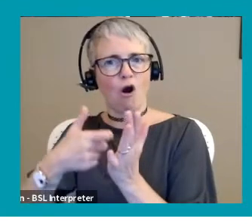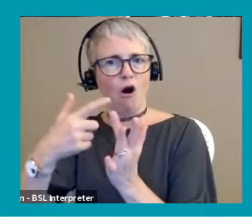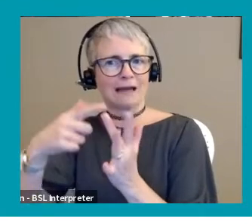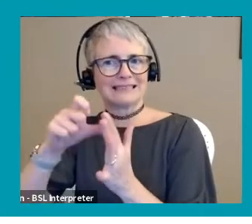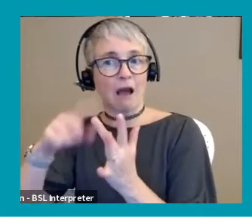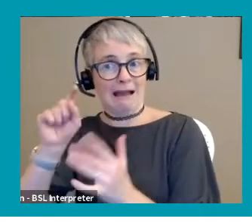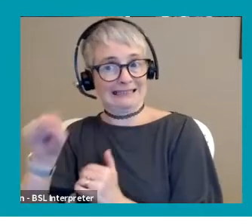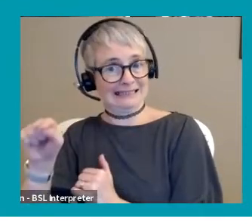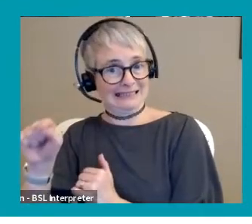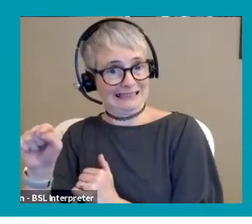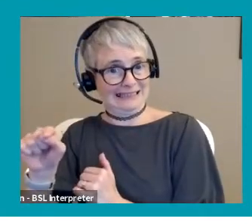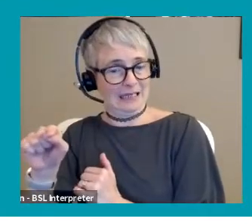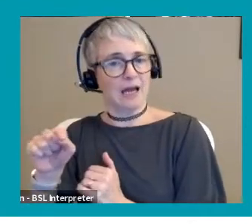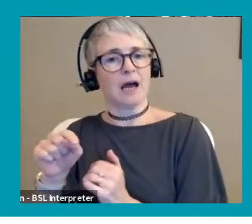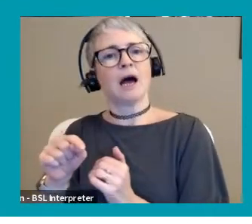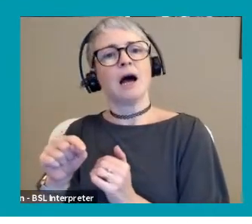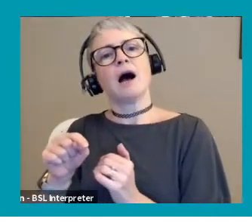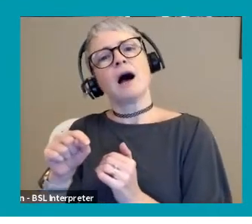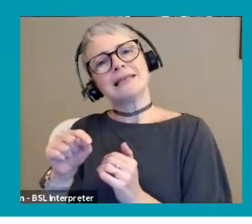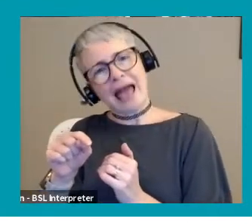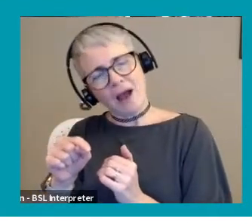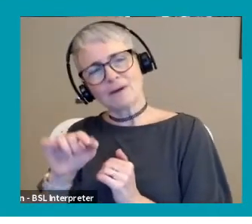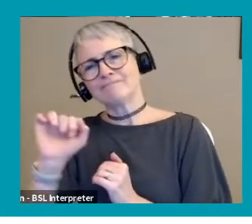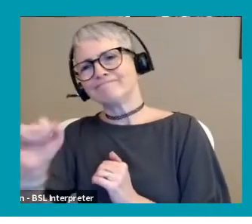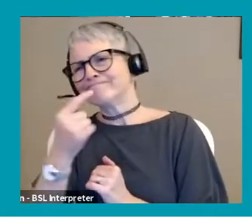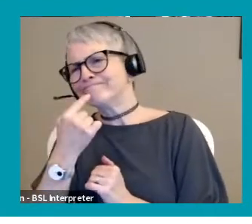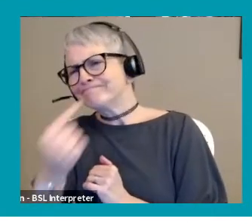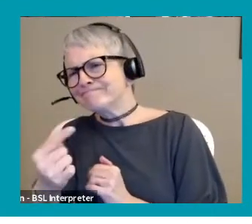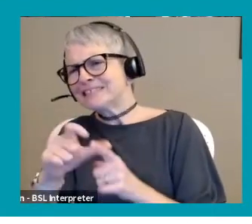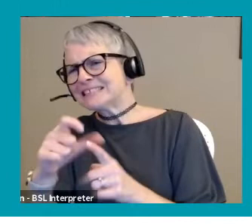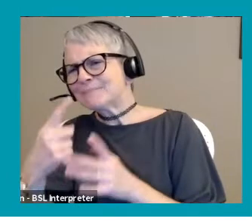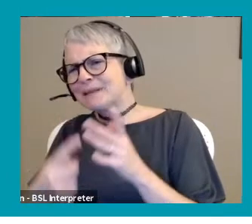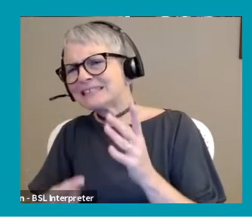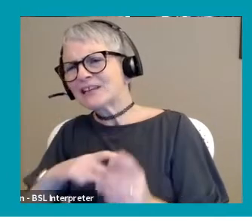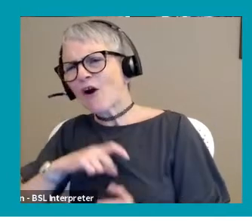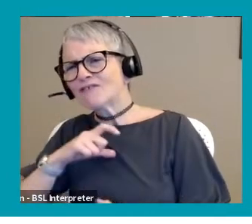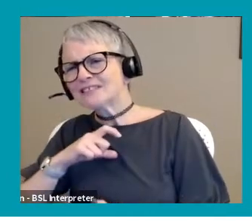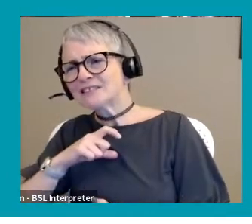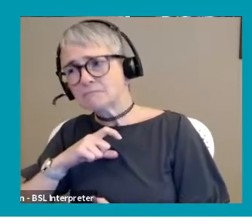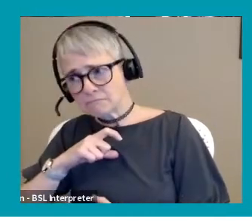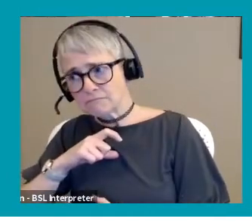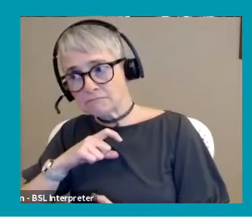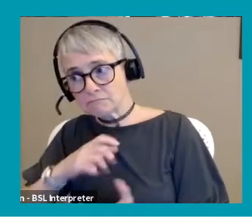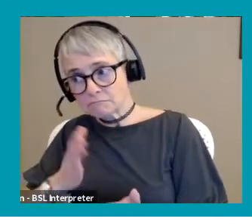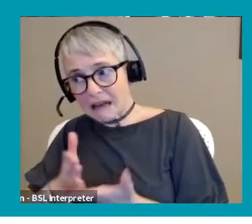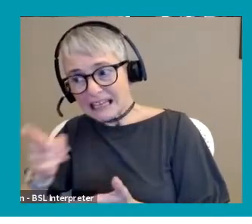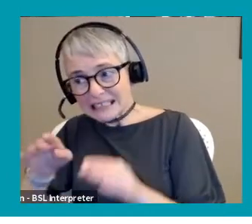they mean disability confident necessarily in the same way the government does and what they mean is confident in recruiting disabled people.